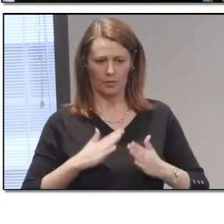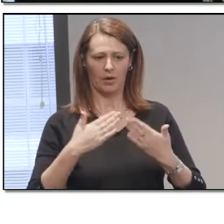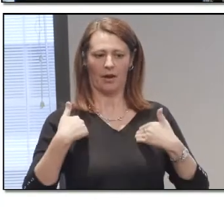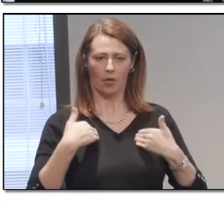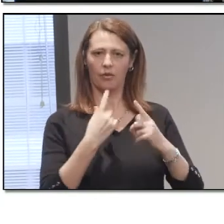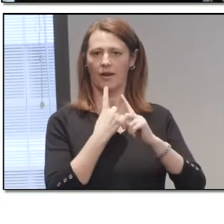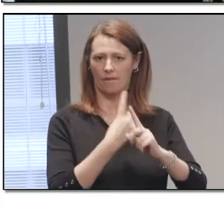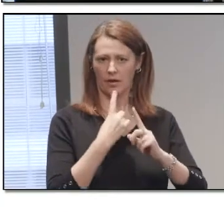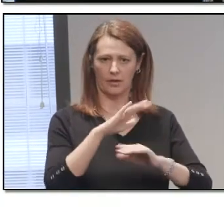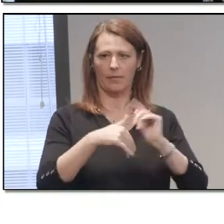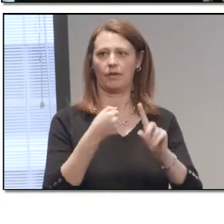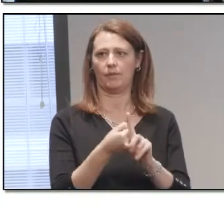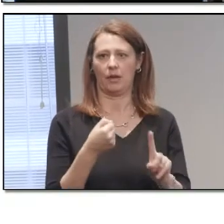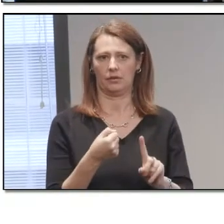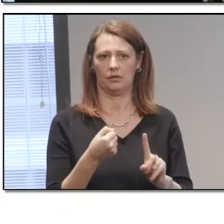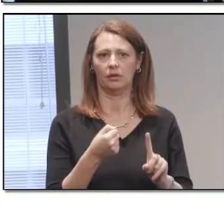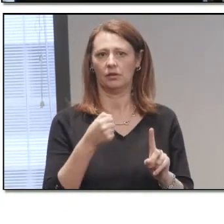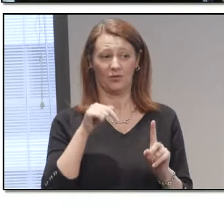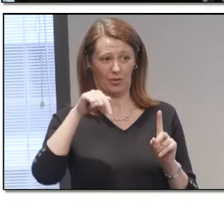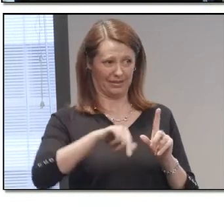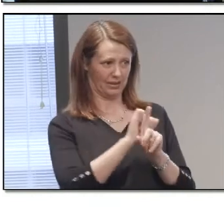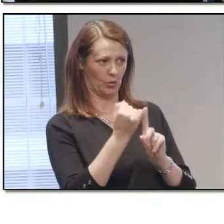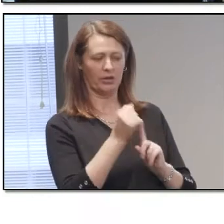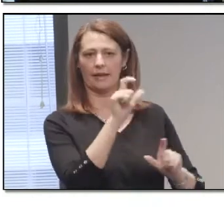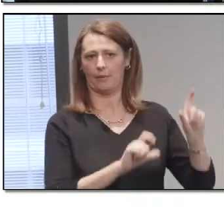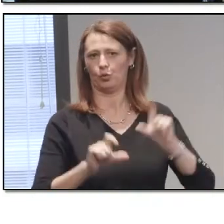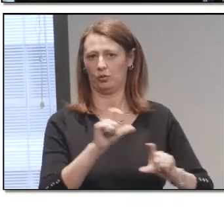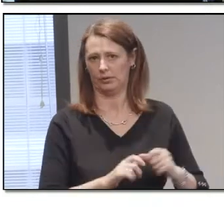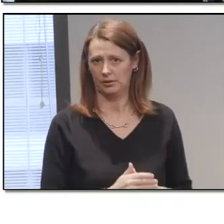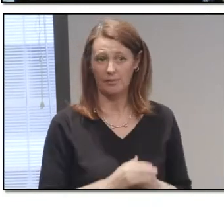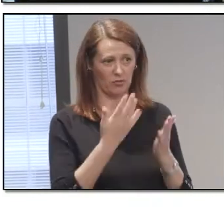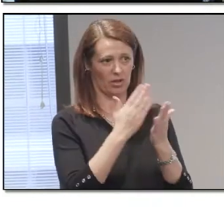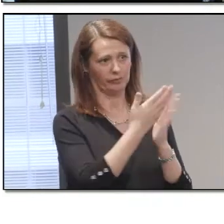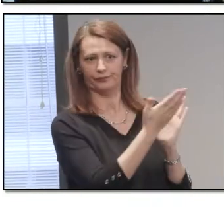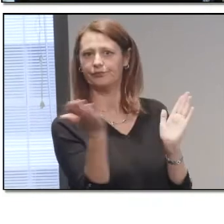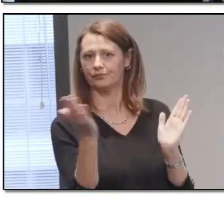about impacts of, in this case chemicals, but across the board. That's actually a shift,